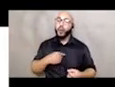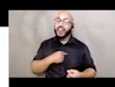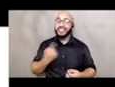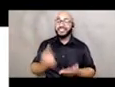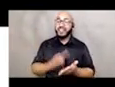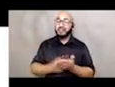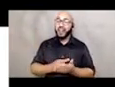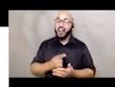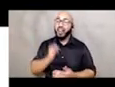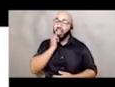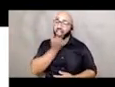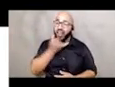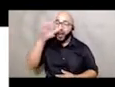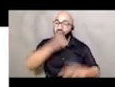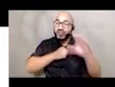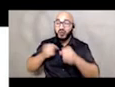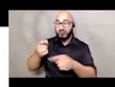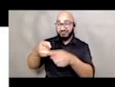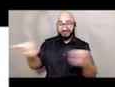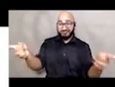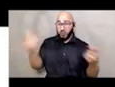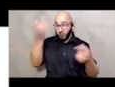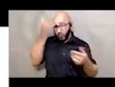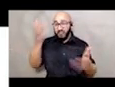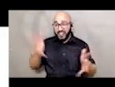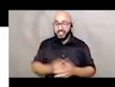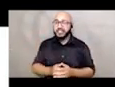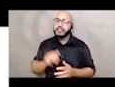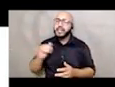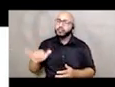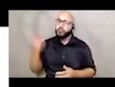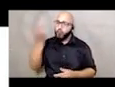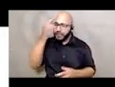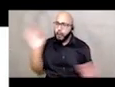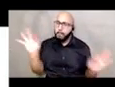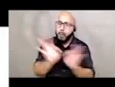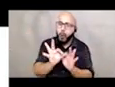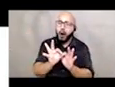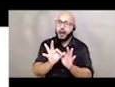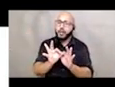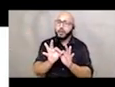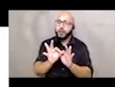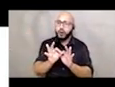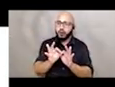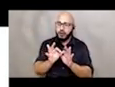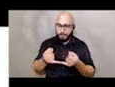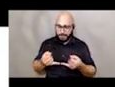This is why it's very important to have a conversation and clearly state what your boundaries are. To avoid this confusion.